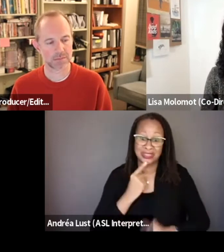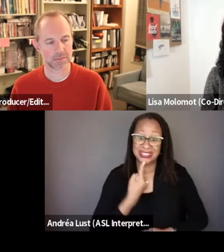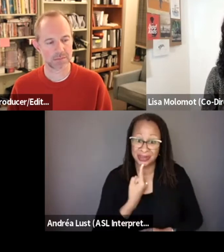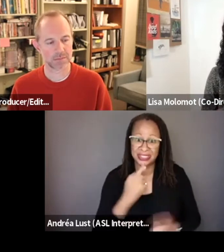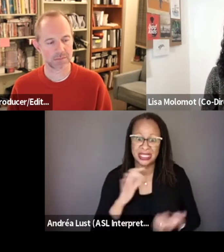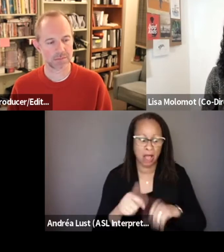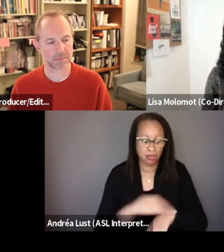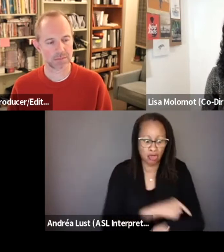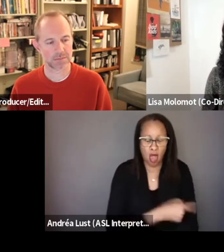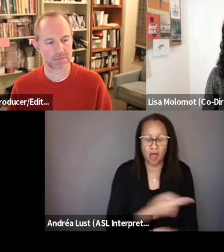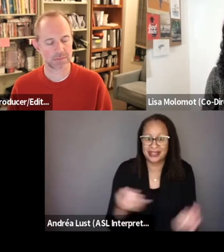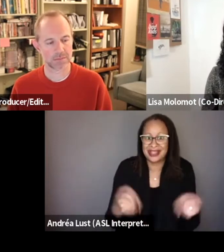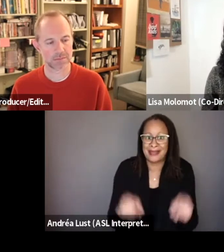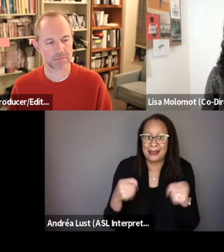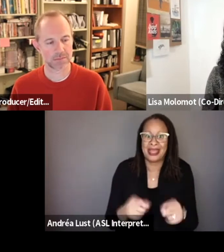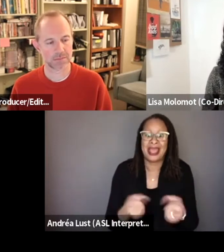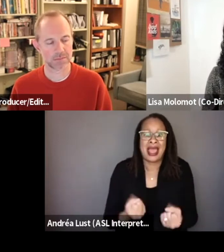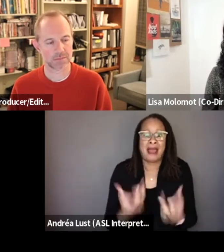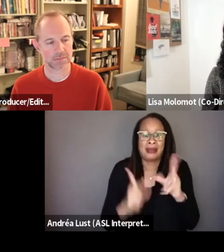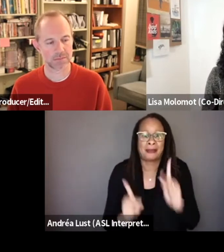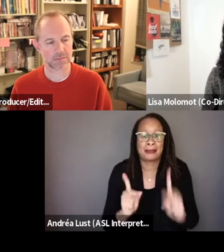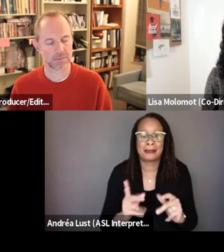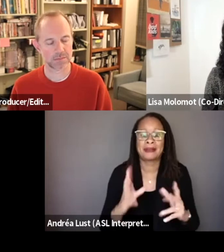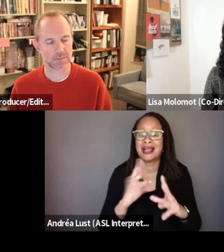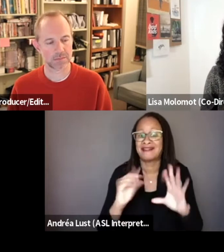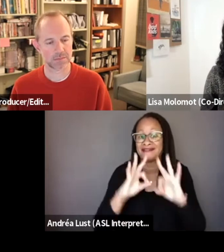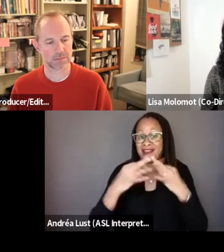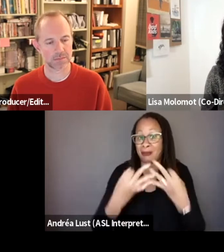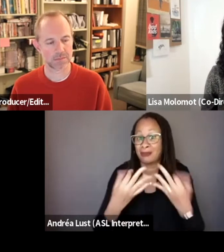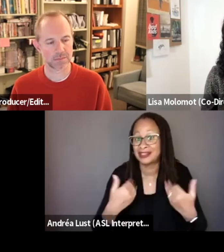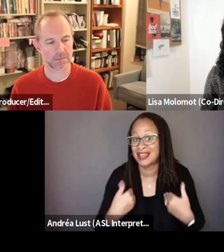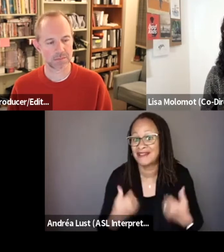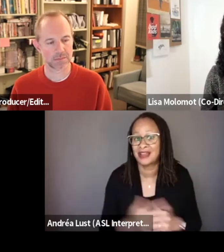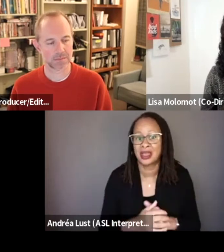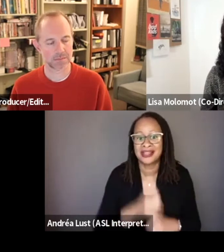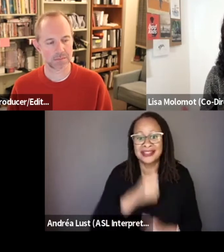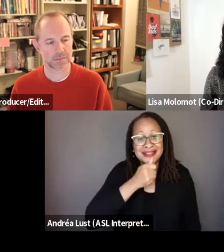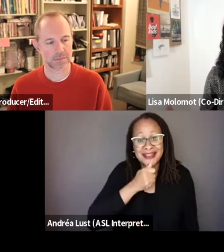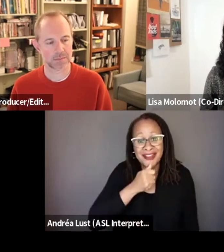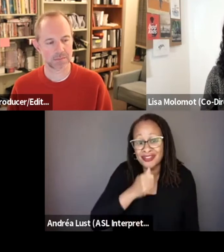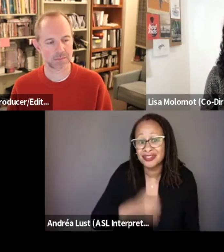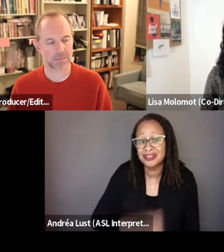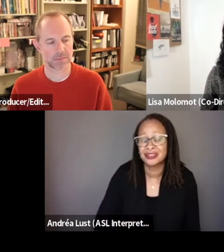and how many people and families have suffered, it really makes you angry.